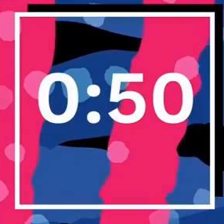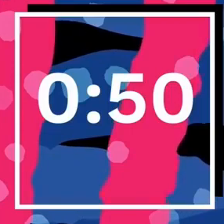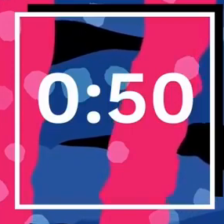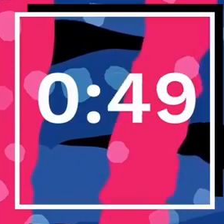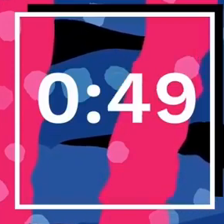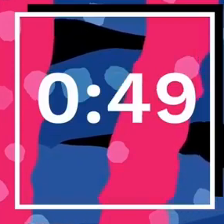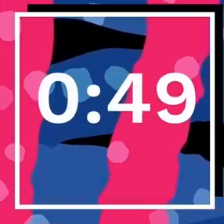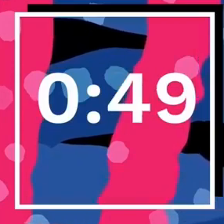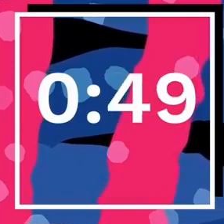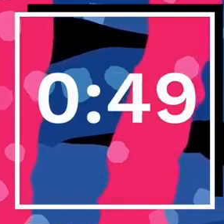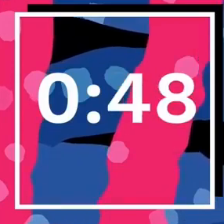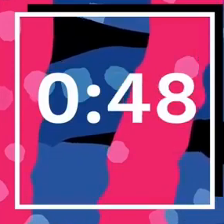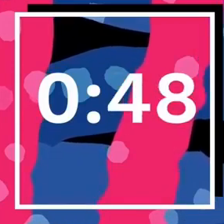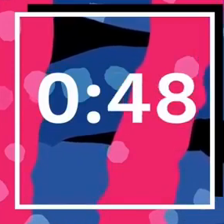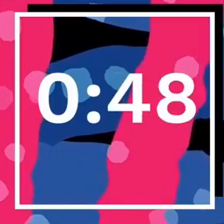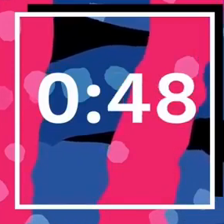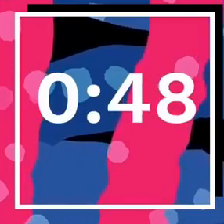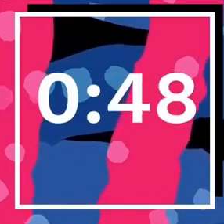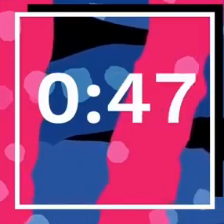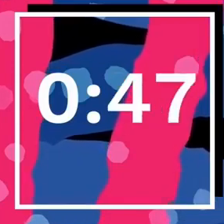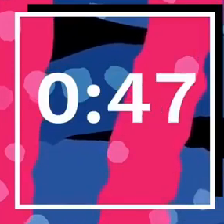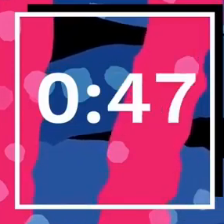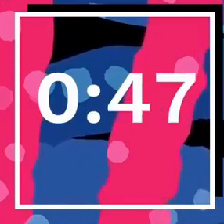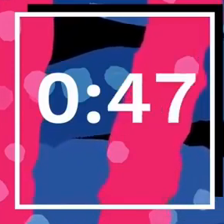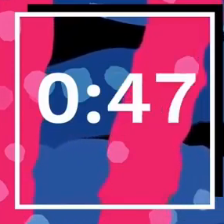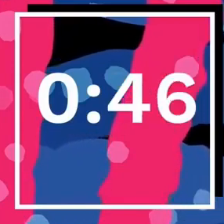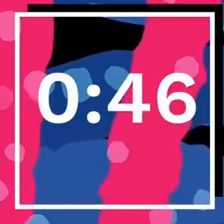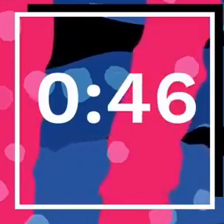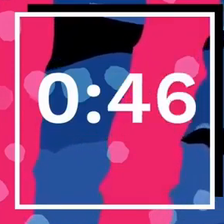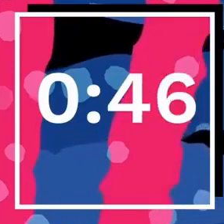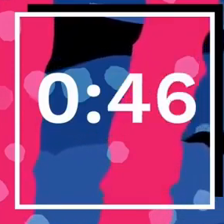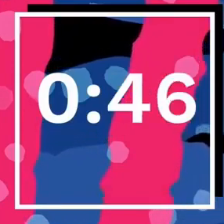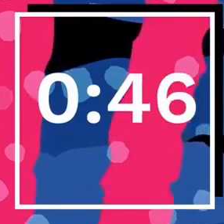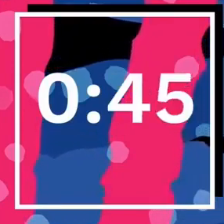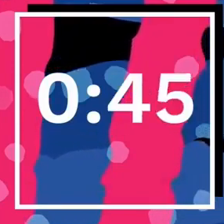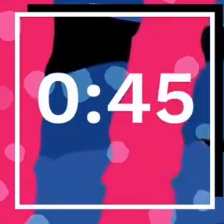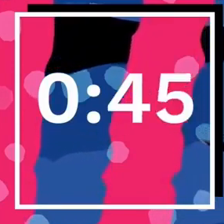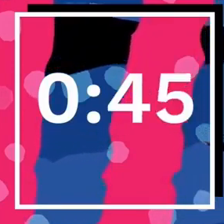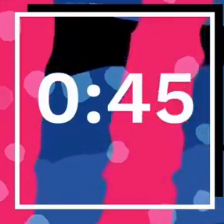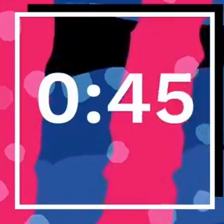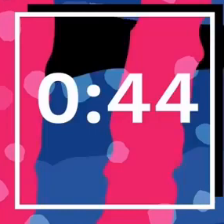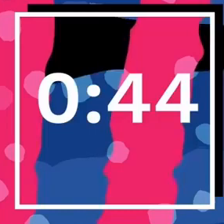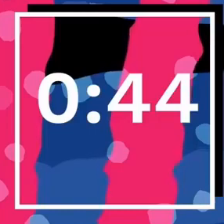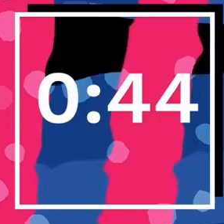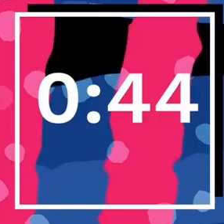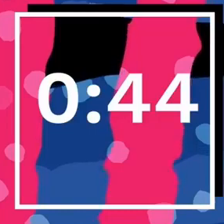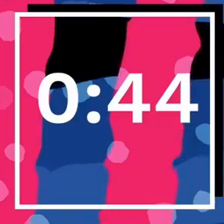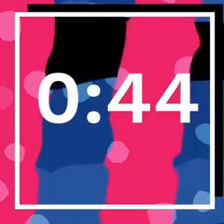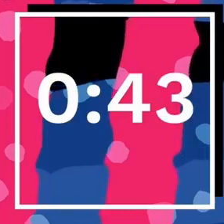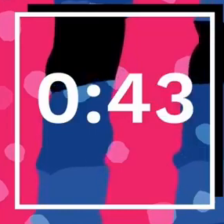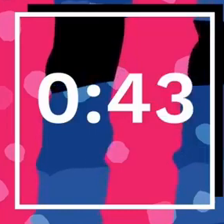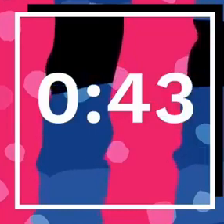OUTCOMES FOR OUR CHILDREN AS WELL AS GENERATIONS TO COME. EXPANDING THE CHILD TAX CREDIT AS PART OF PRESIDENT BIDEN'S AMERICAN FAMILIES PLAN. THE PLAN ALSO CALLS FOR MORE